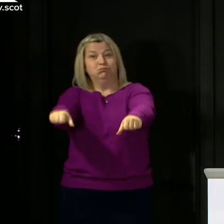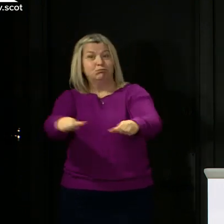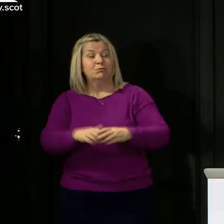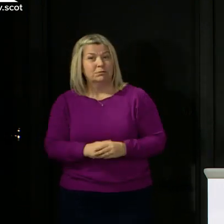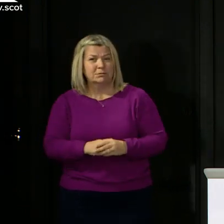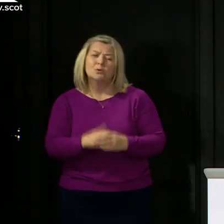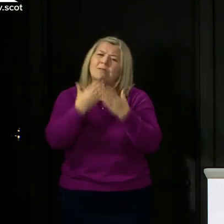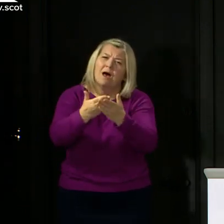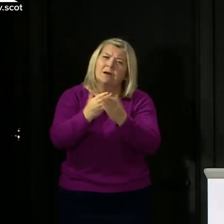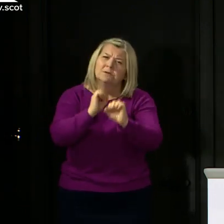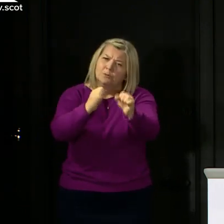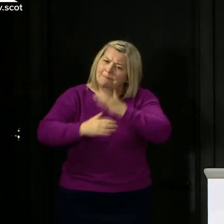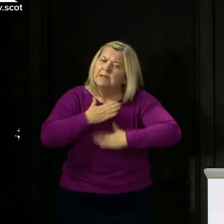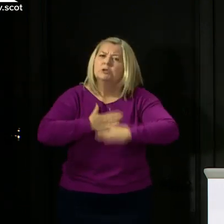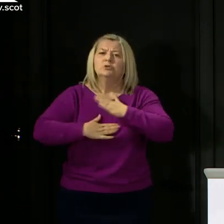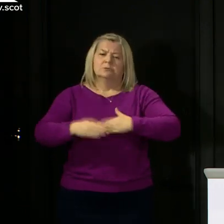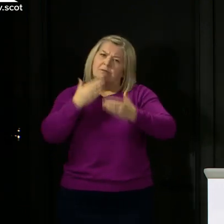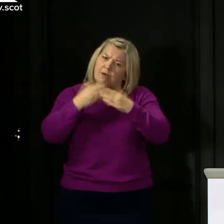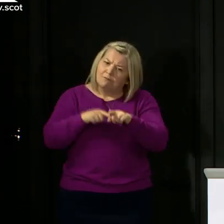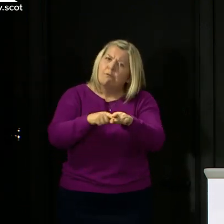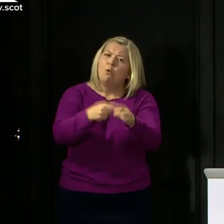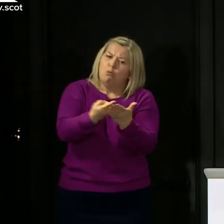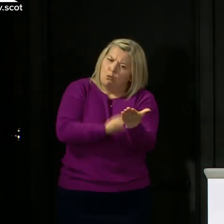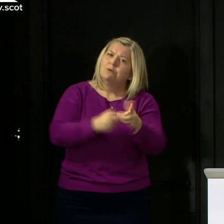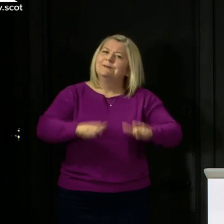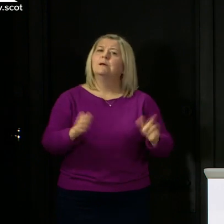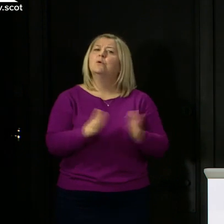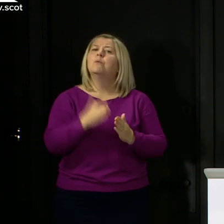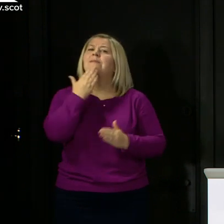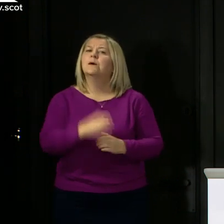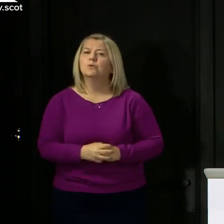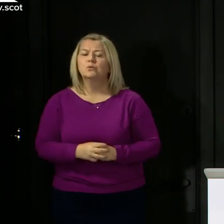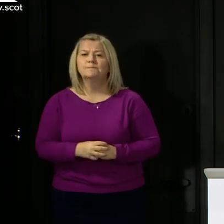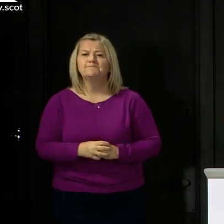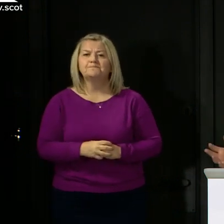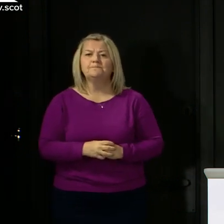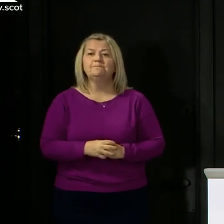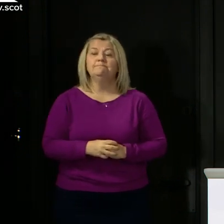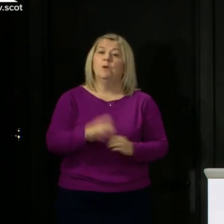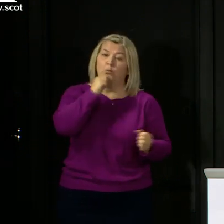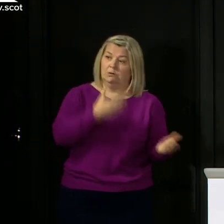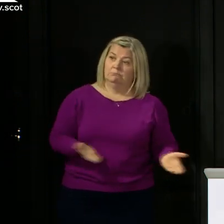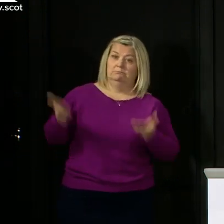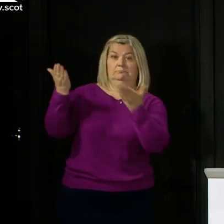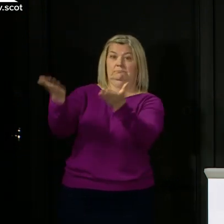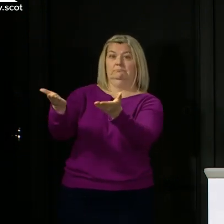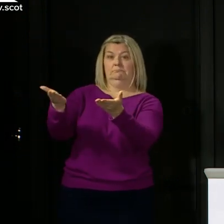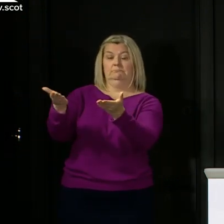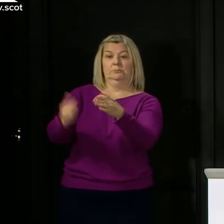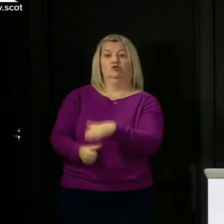Thank you, once again, to all of you for doing everything that you are doing. I'll hand over now to the Chief Medical Officer who's going to see a few words